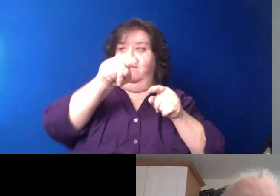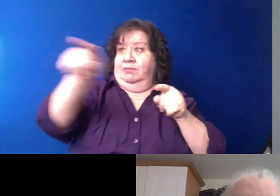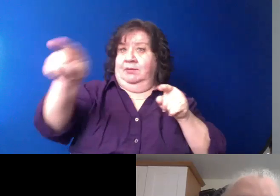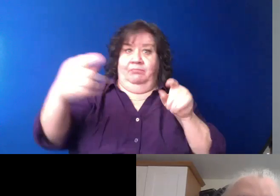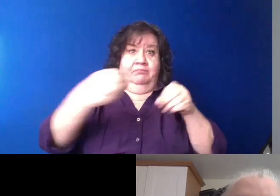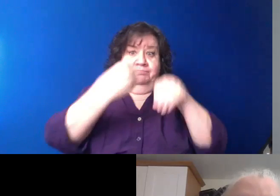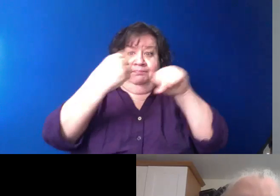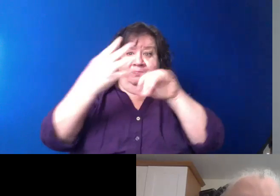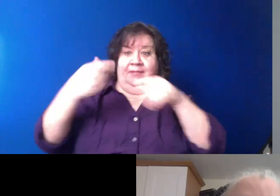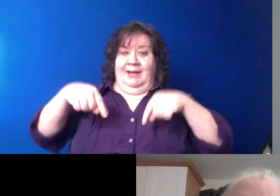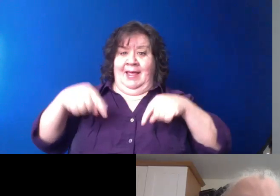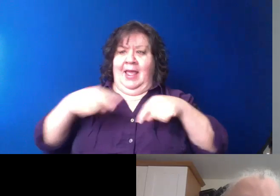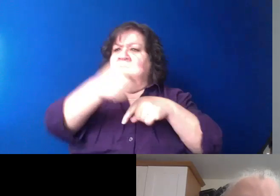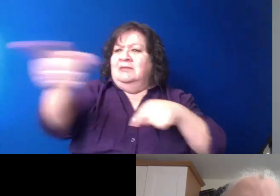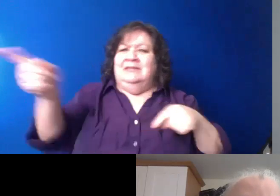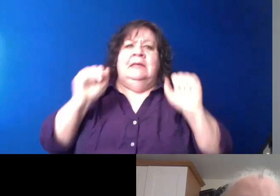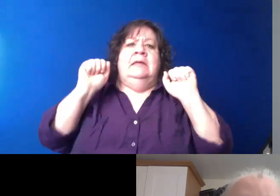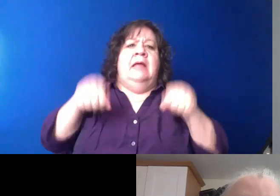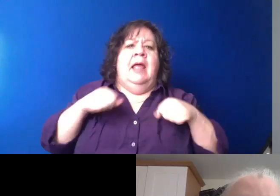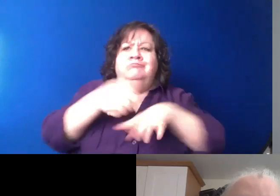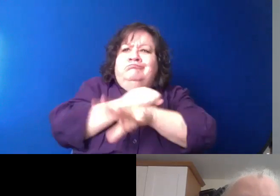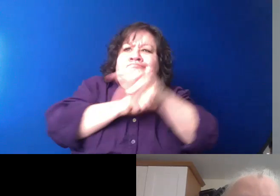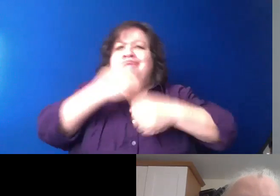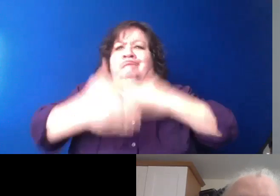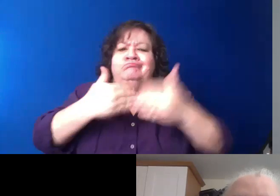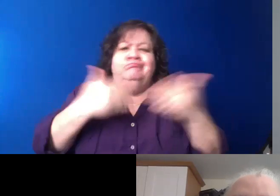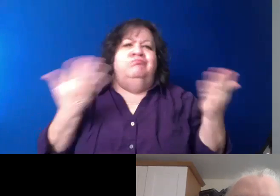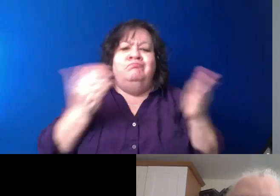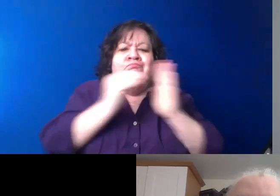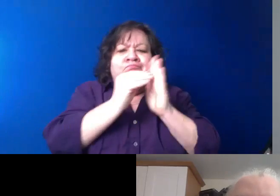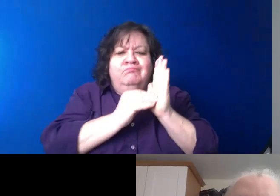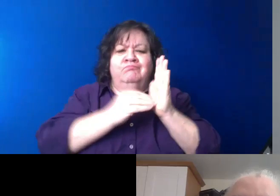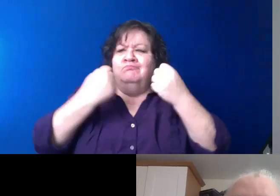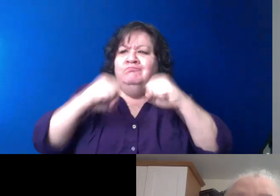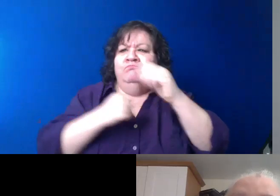global and regional i might just speak briefly too so the the the process next year um is cop